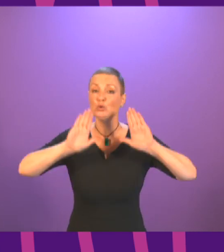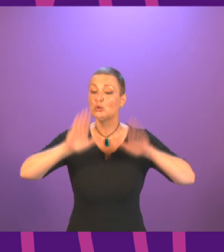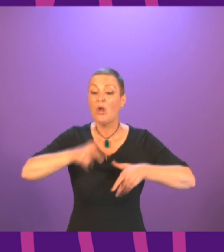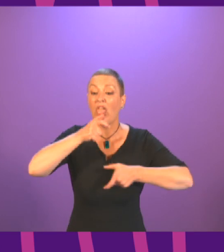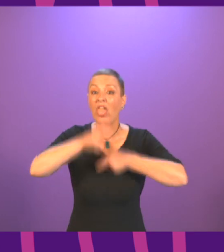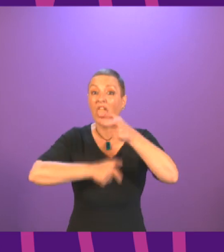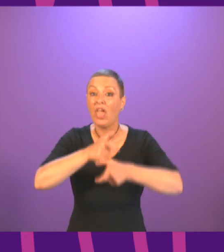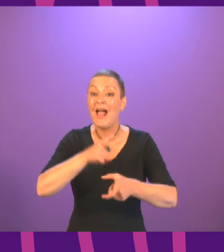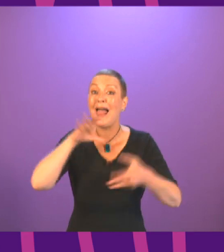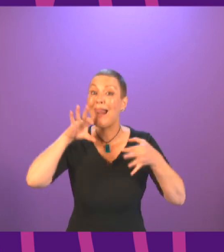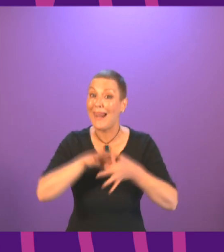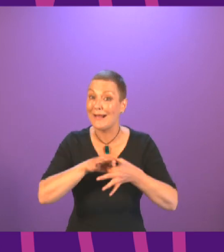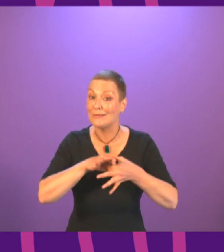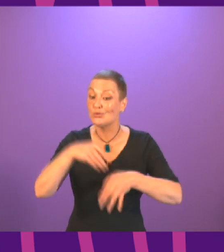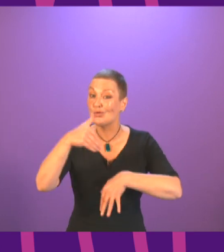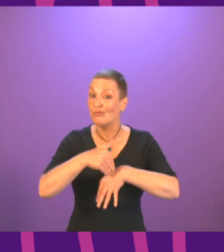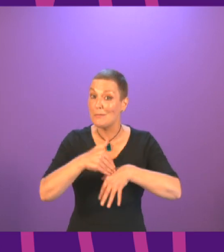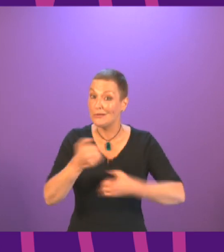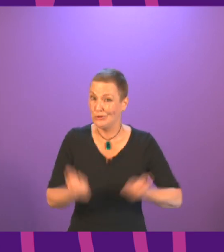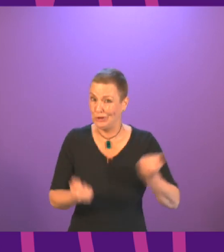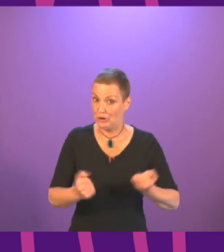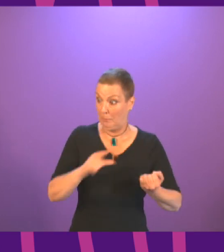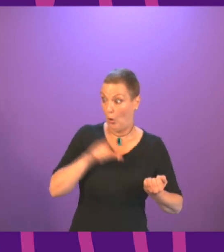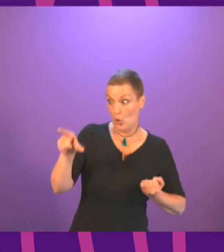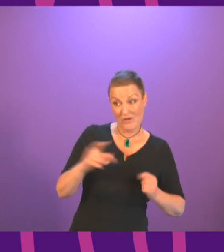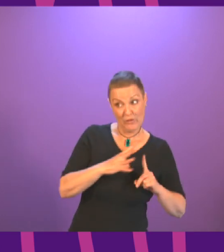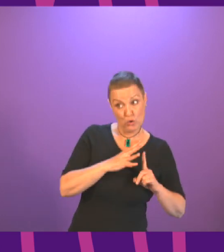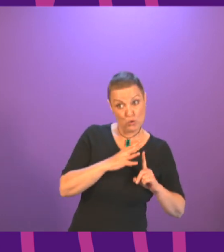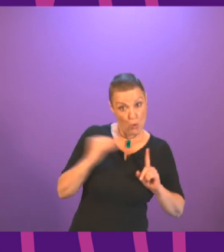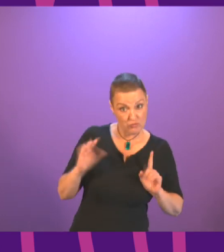out things on criminal justice when invited to do so by the Conservatives, not because